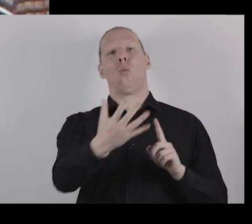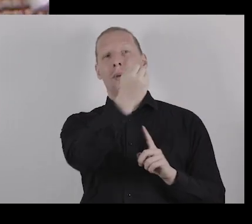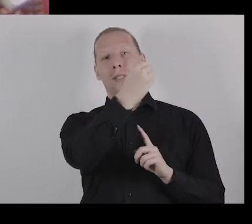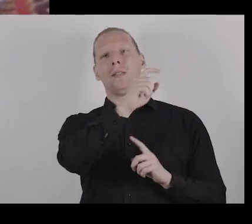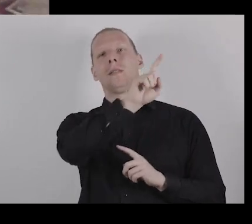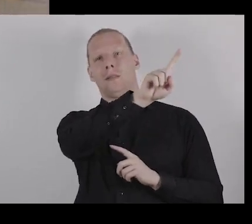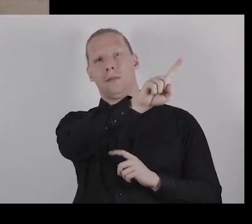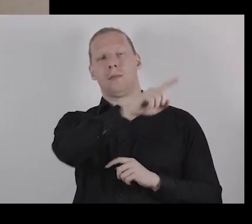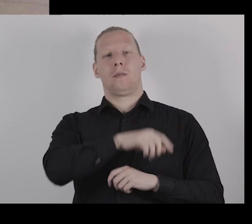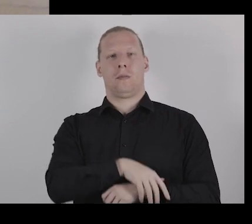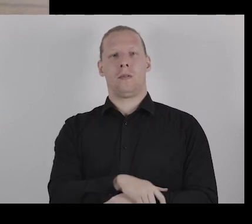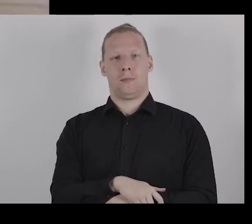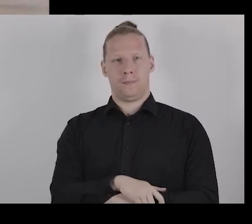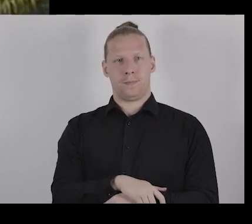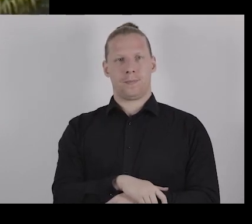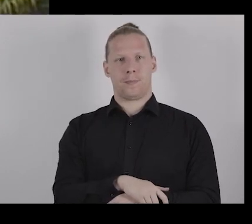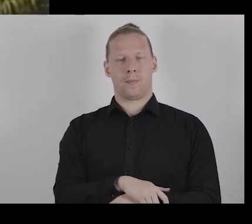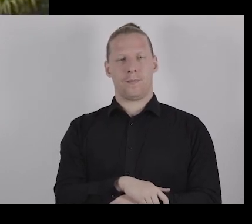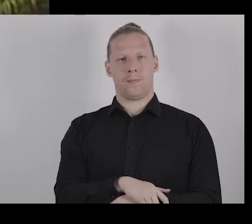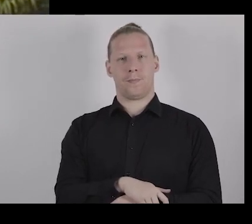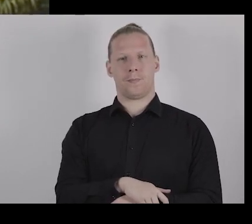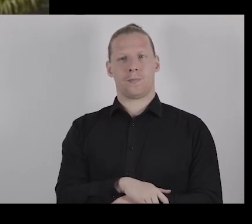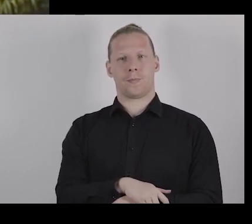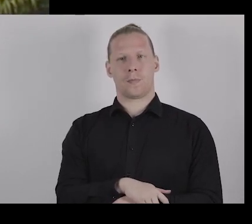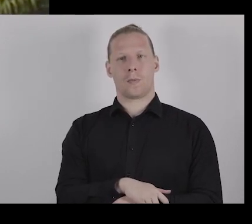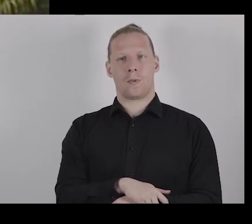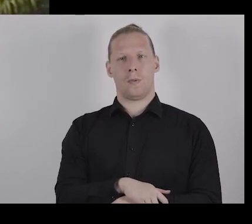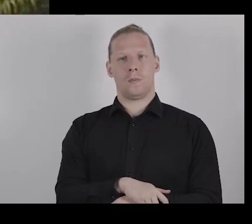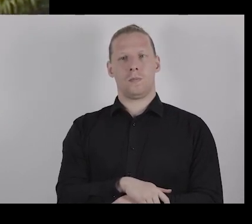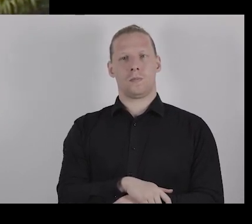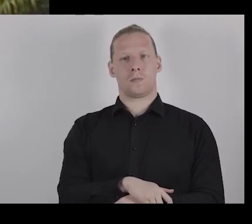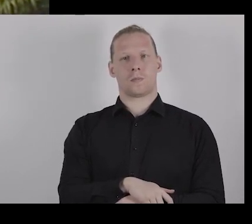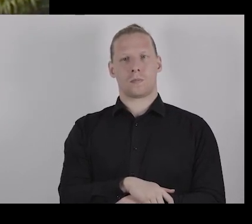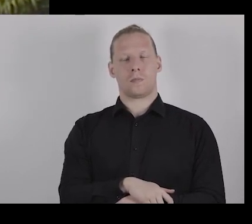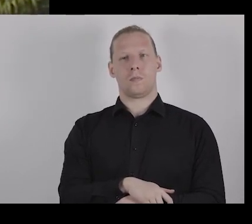and came away with the win.